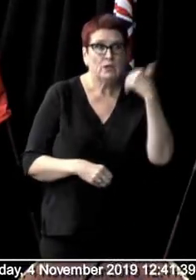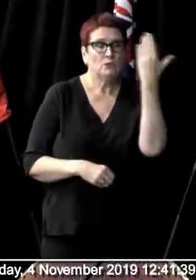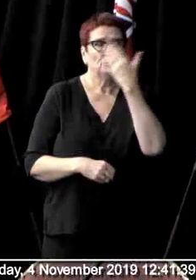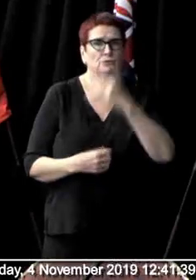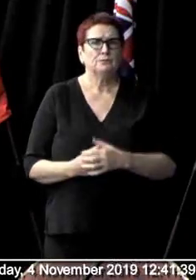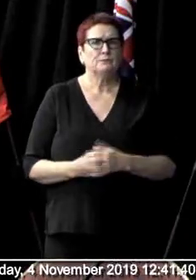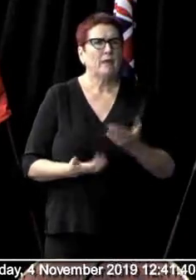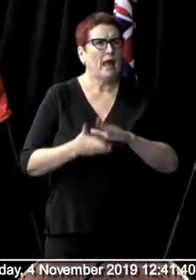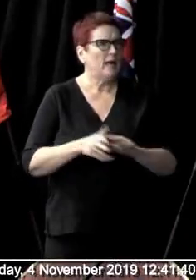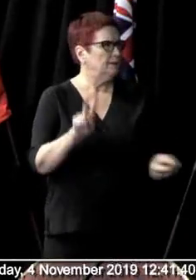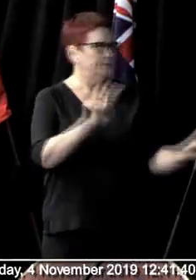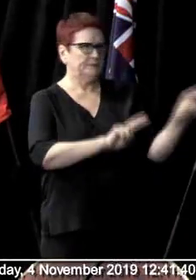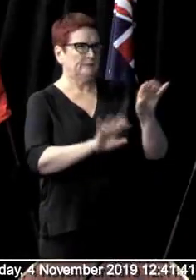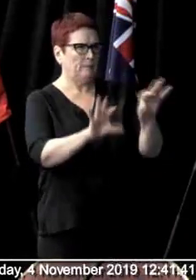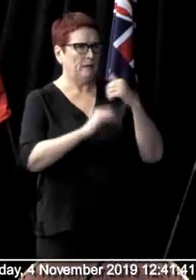of choosing a high school for her, please?